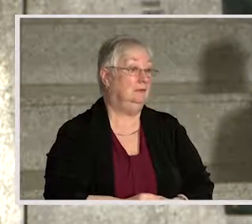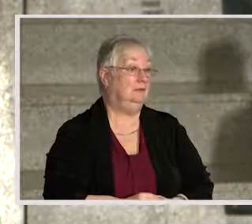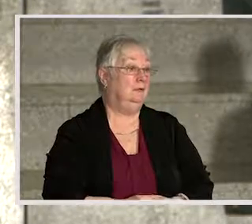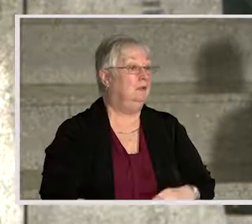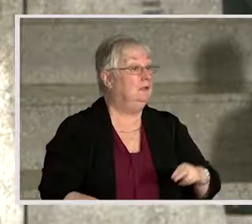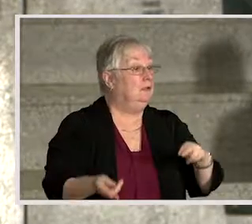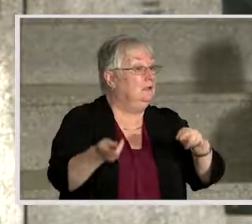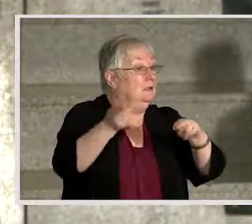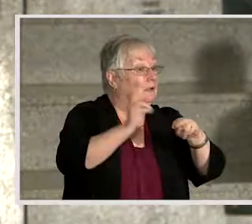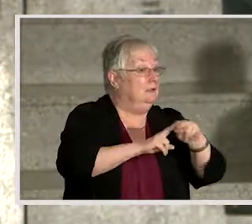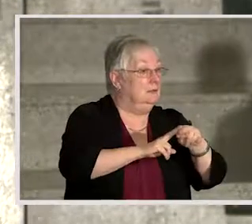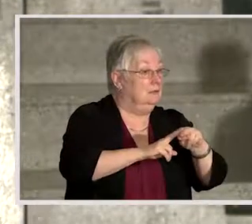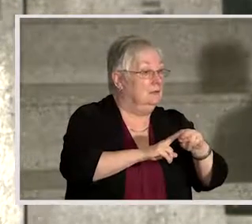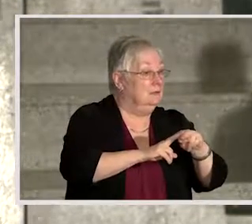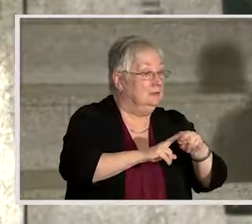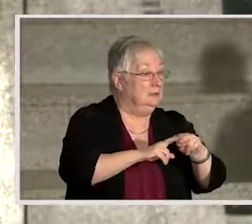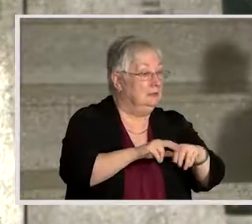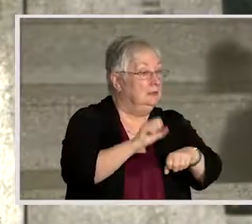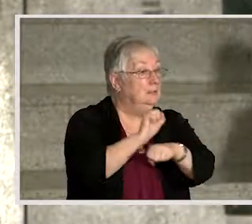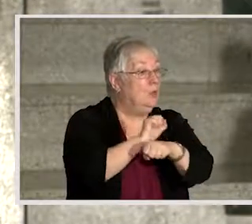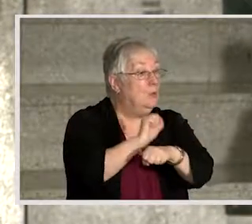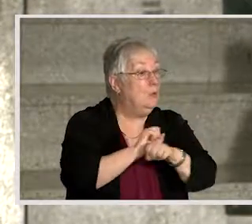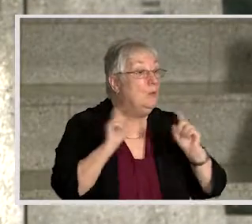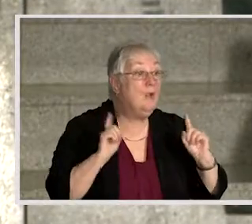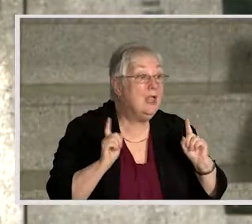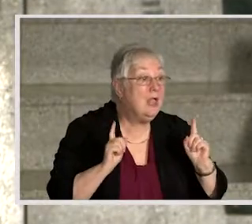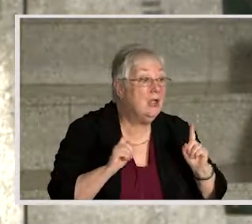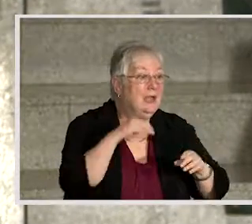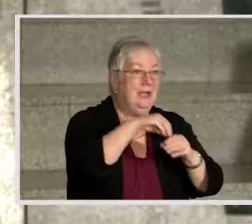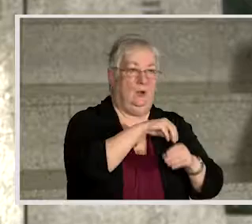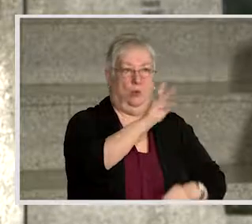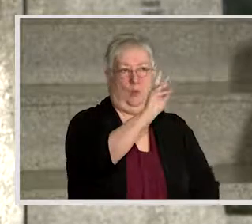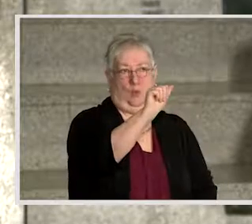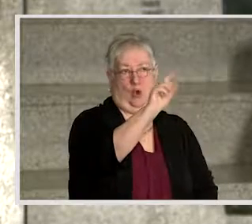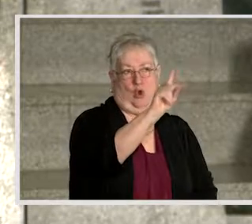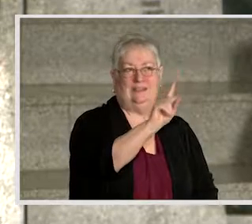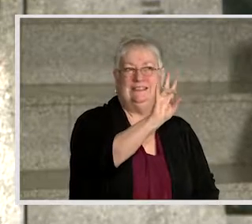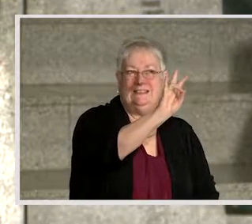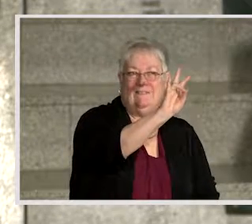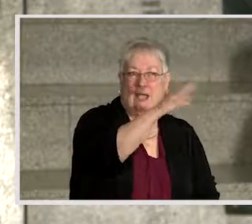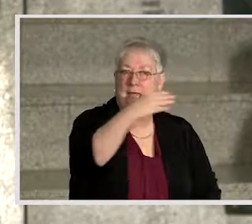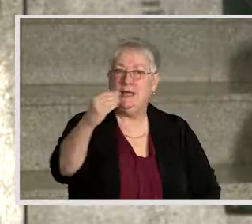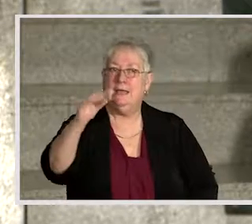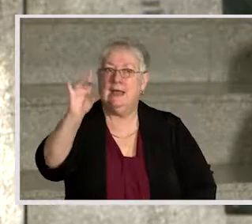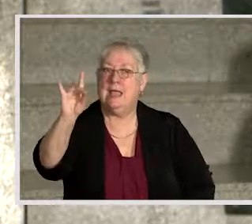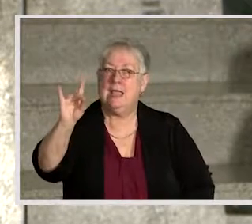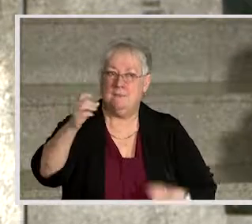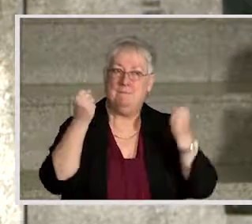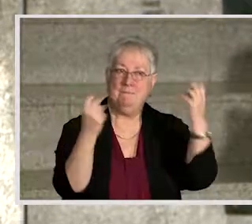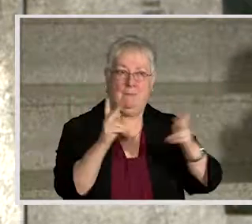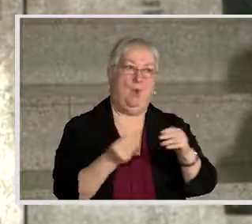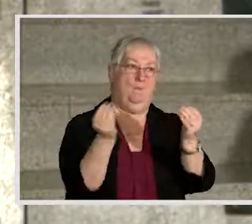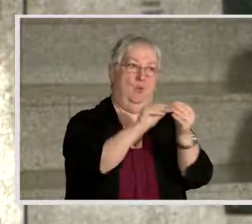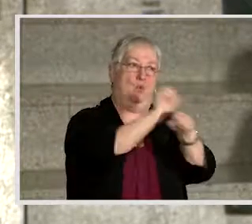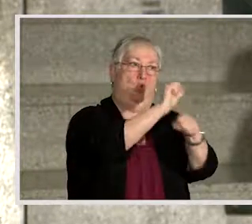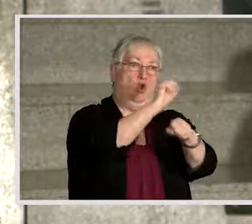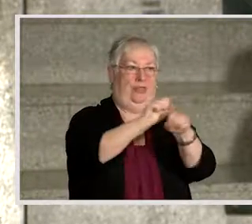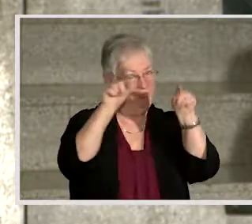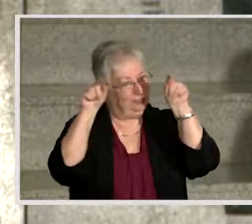IN WARDS 7 AND 8 WHERE WE HAVE HAD THE MOST SIGNIFICANT UNEMPLOYMENT ISSUES IN OUR CITY AND WE'RE VERY, VERY PROUD OF